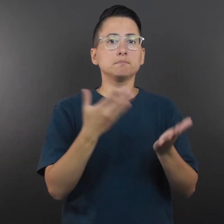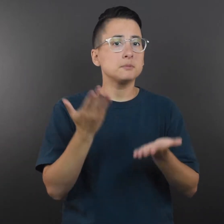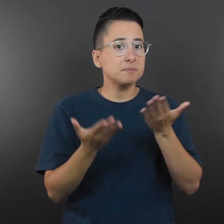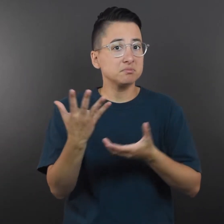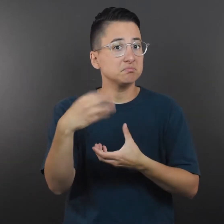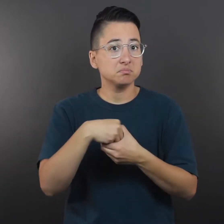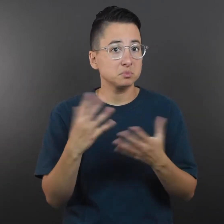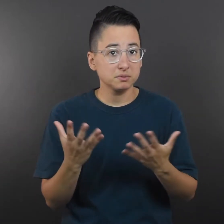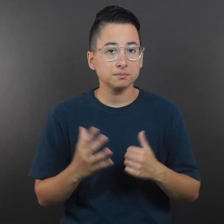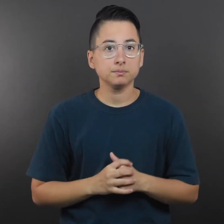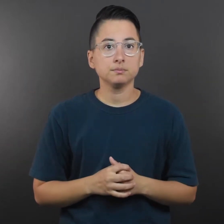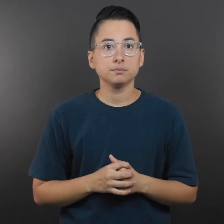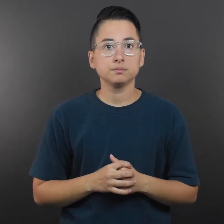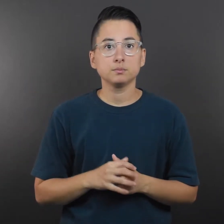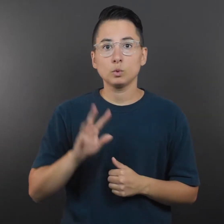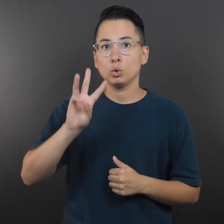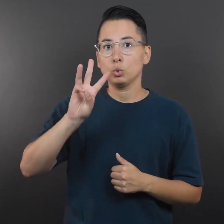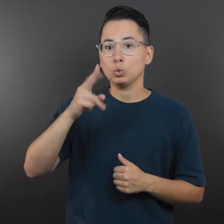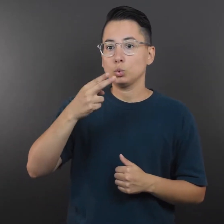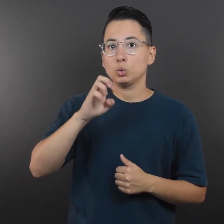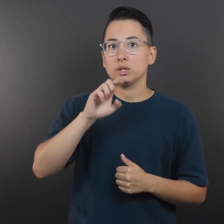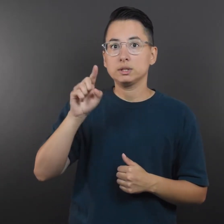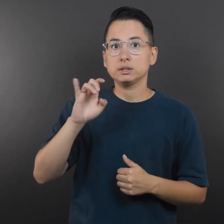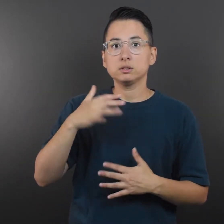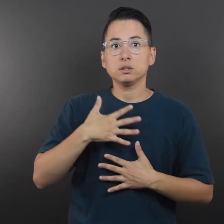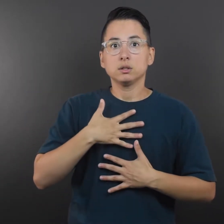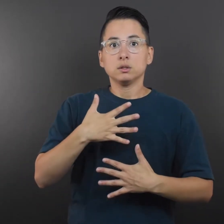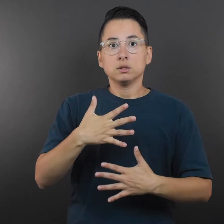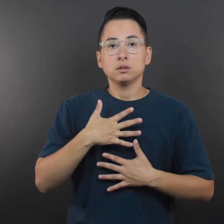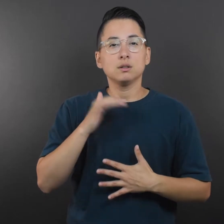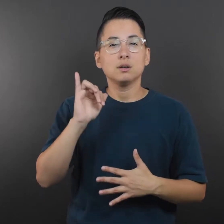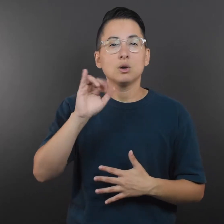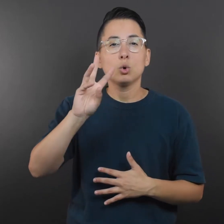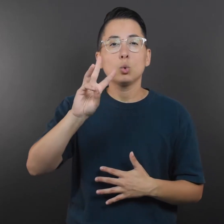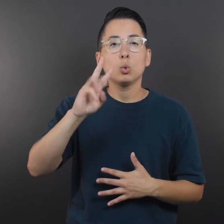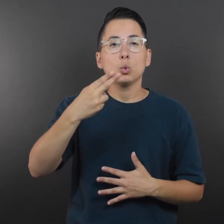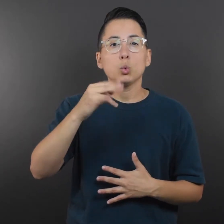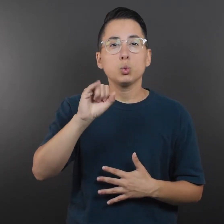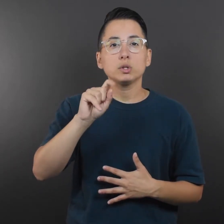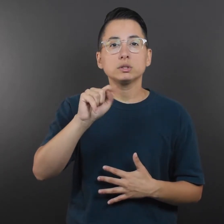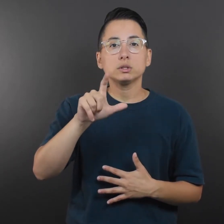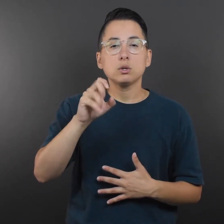Symptoms may include: • Wheezing – Wheezing is a